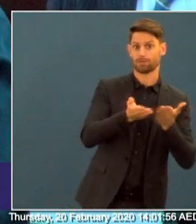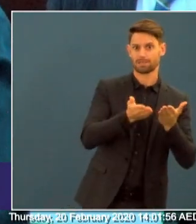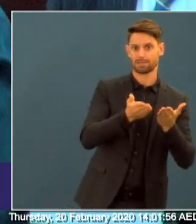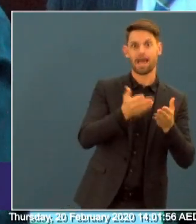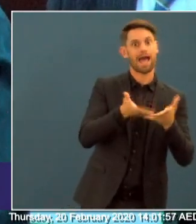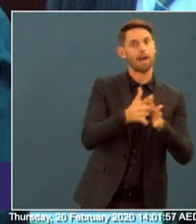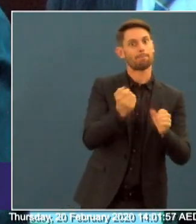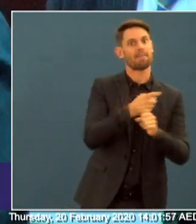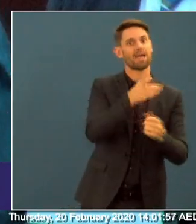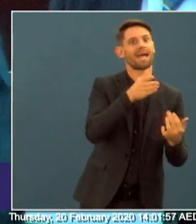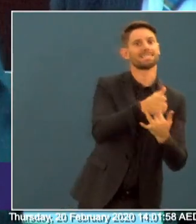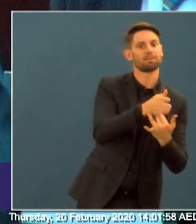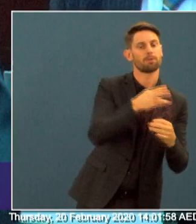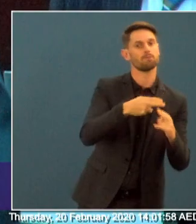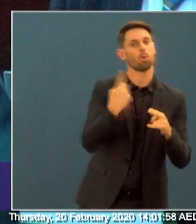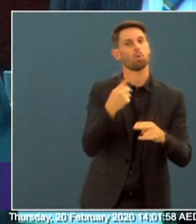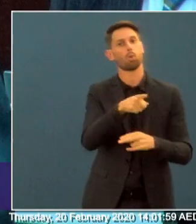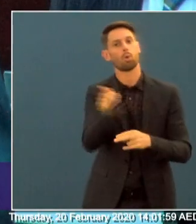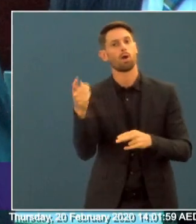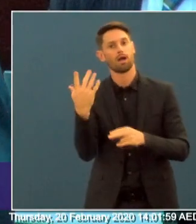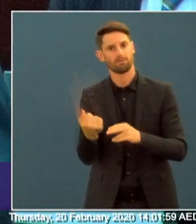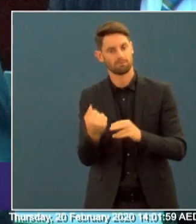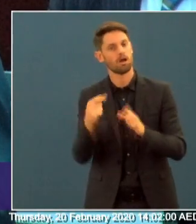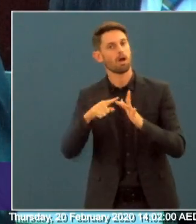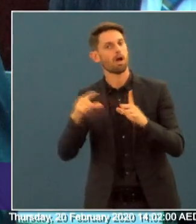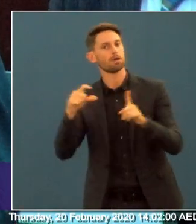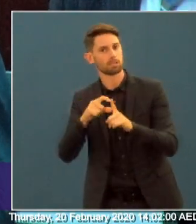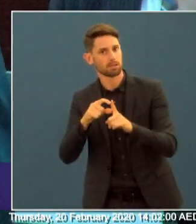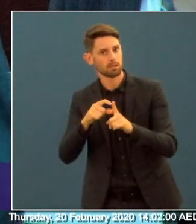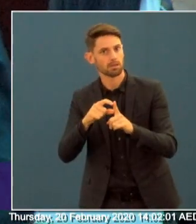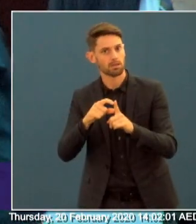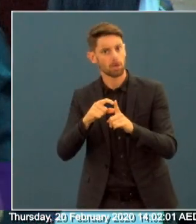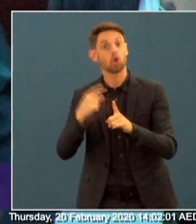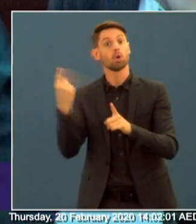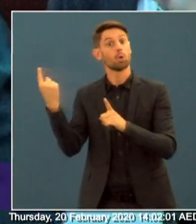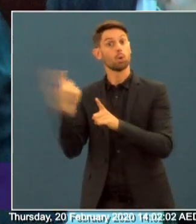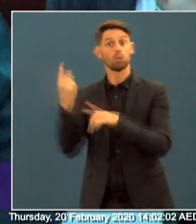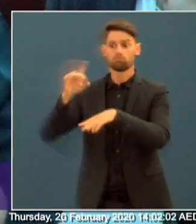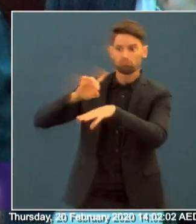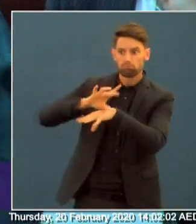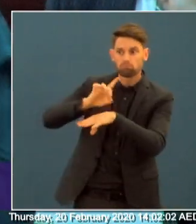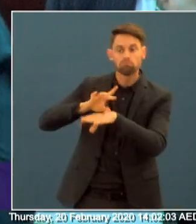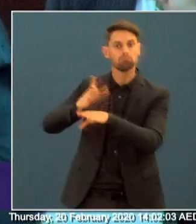a guide for the providers. And you have — and you've made a reference to that.